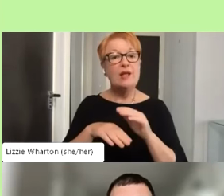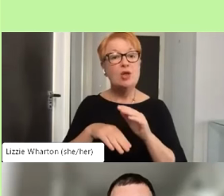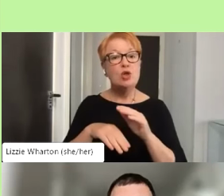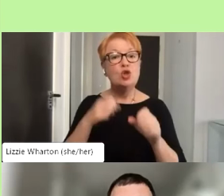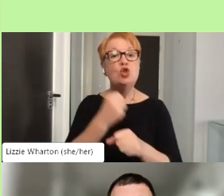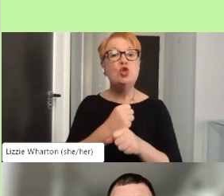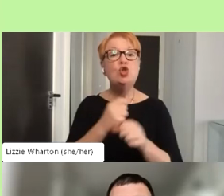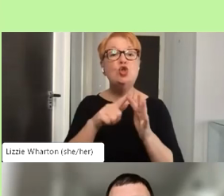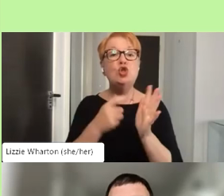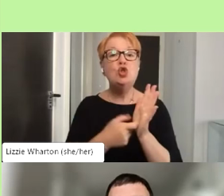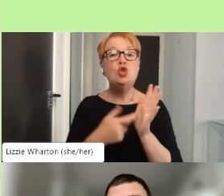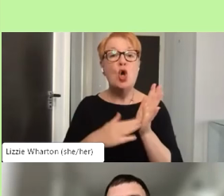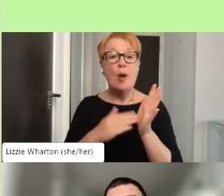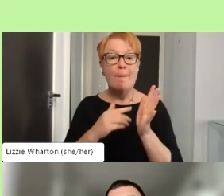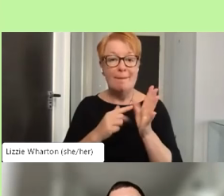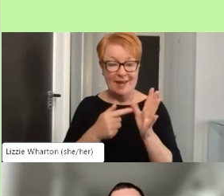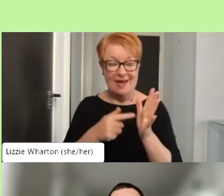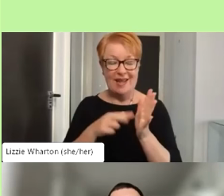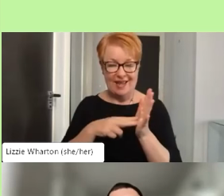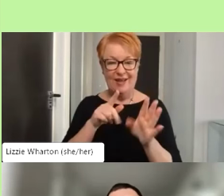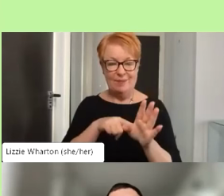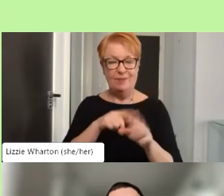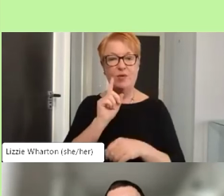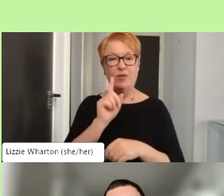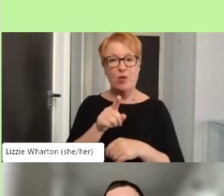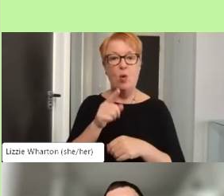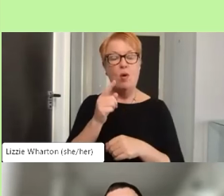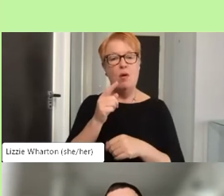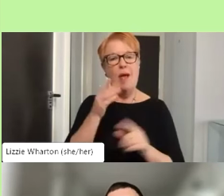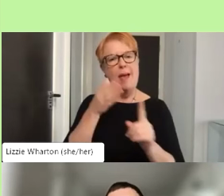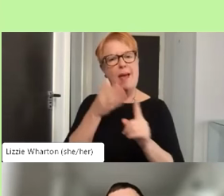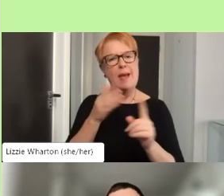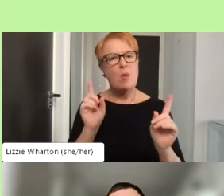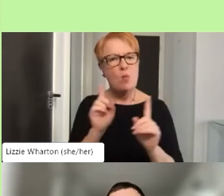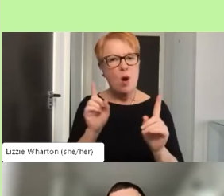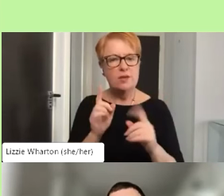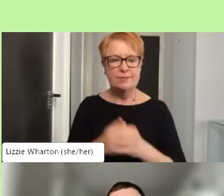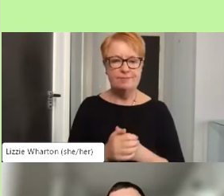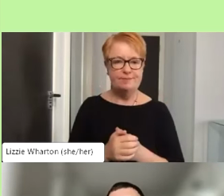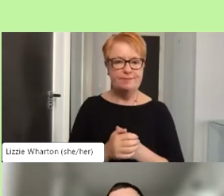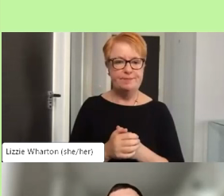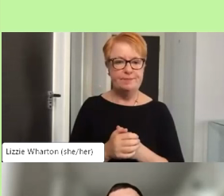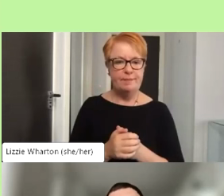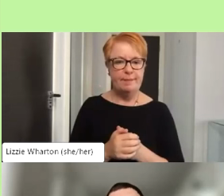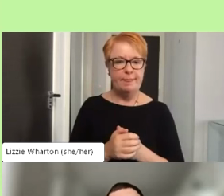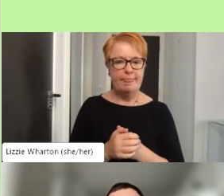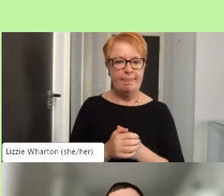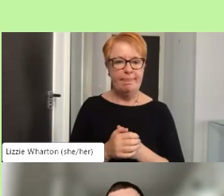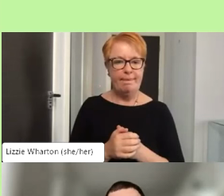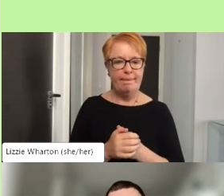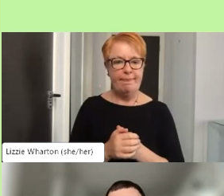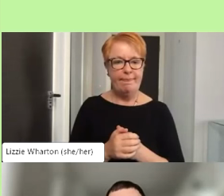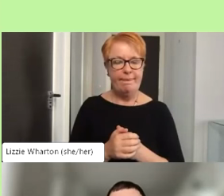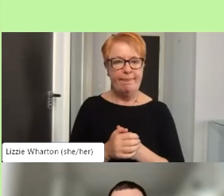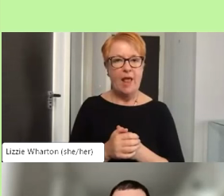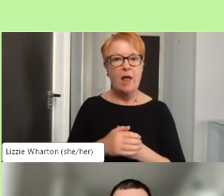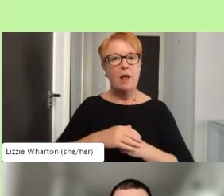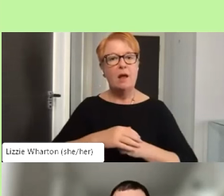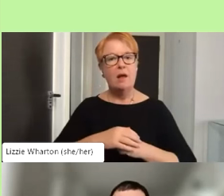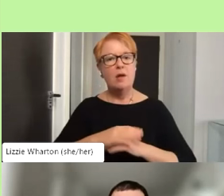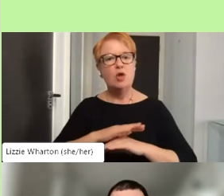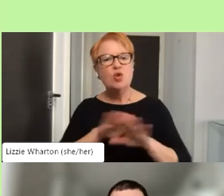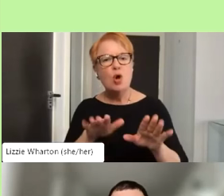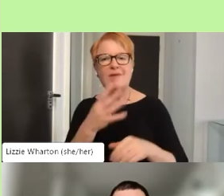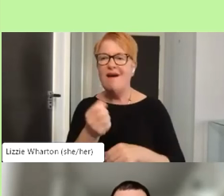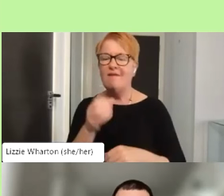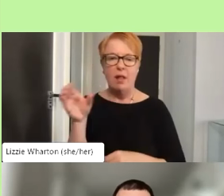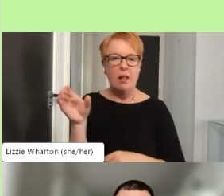So, the idea is that not to have participants or academics as lecturers or coordinators,